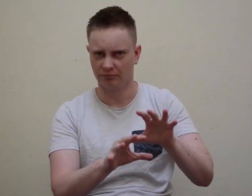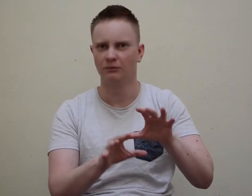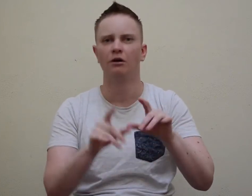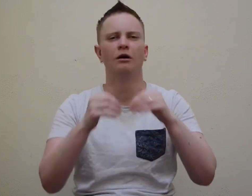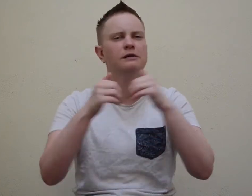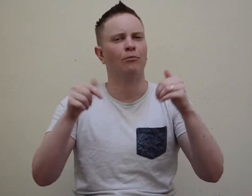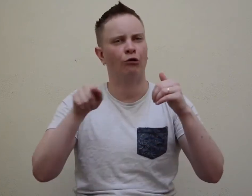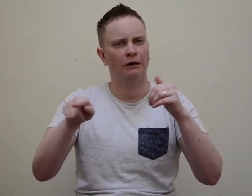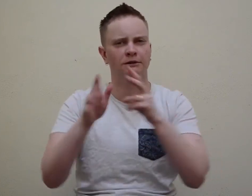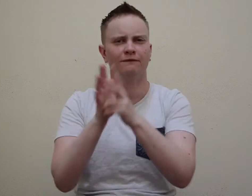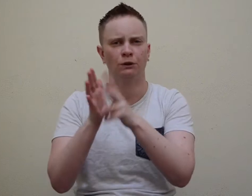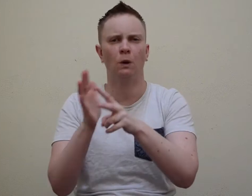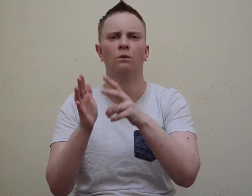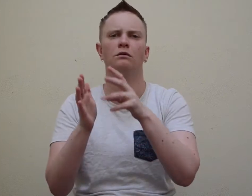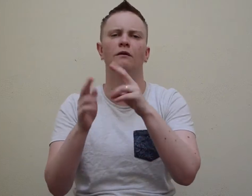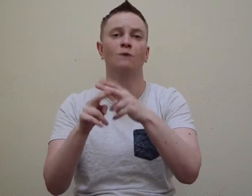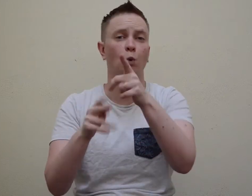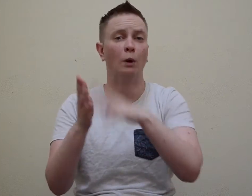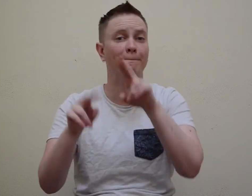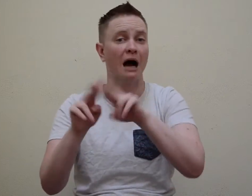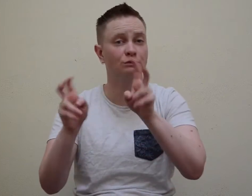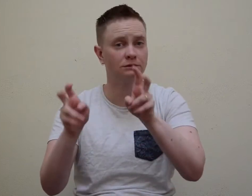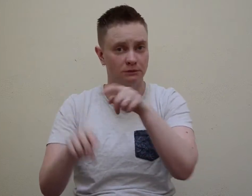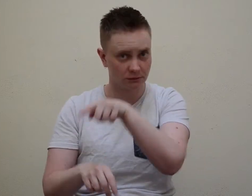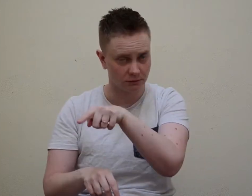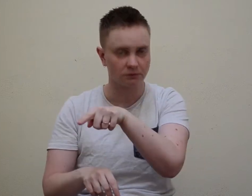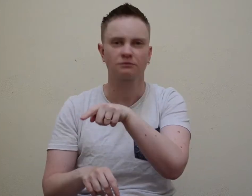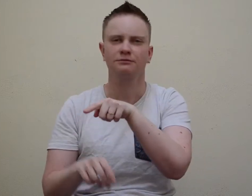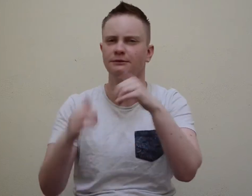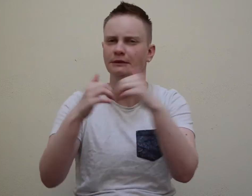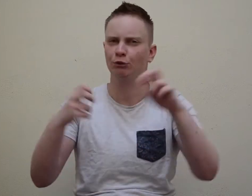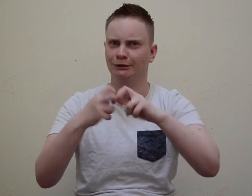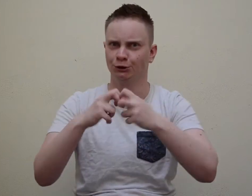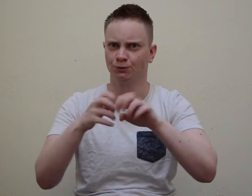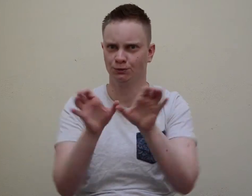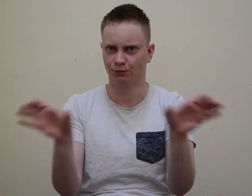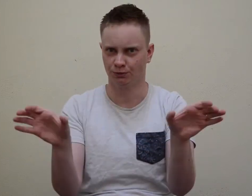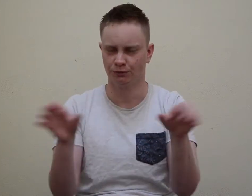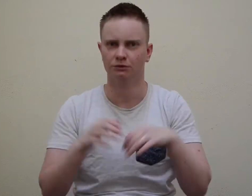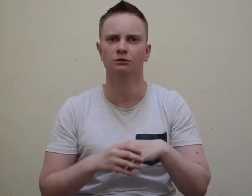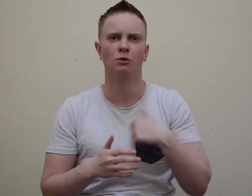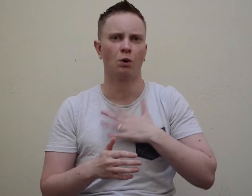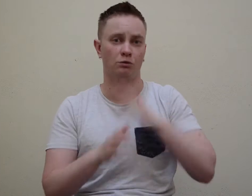that was the last vlog that I created. I did create another vlog which was about parents and that's a separate issue.